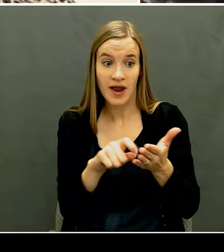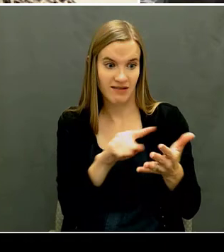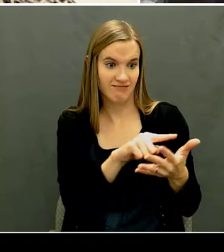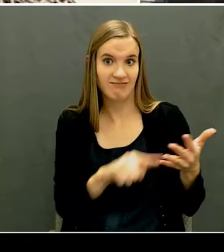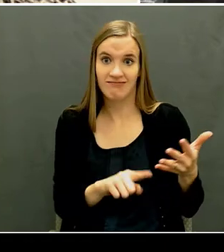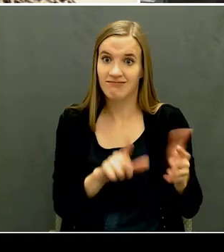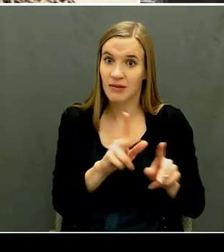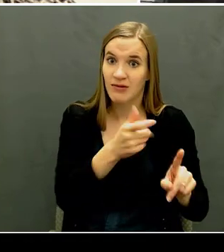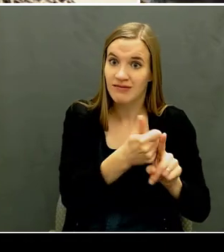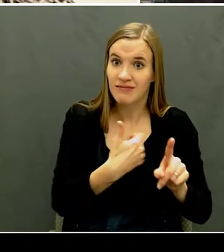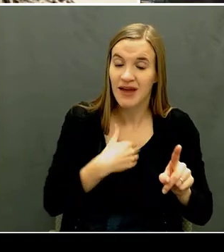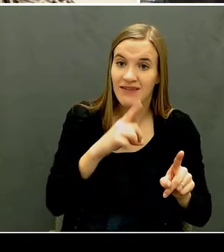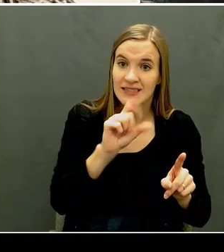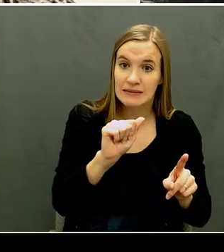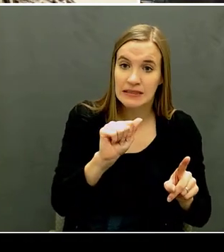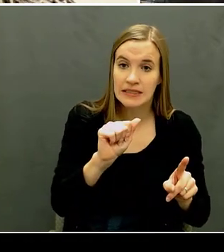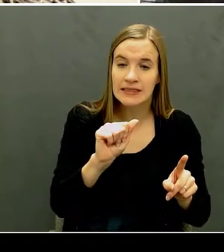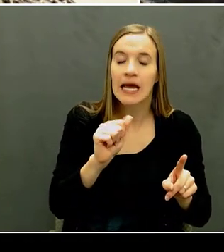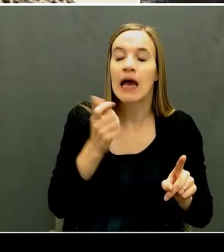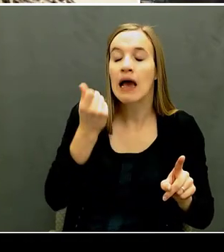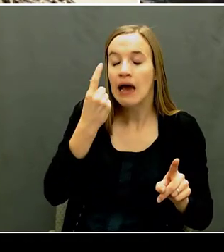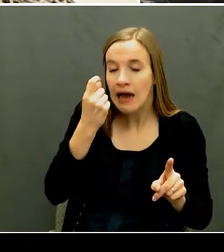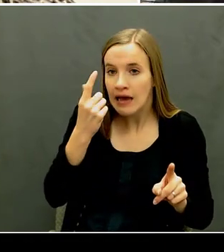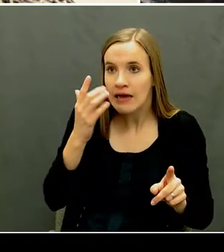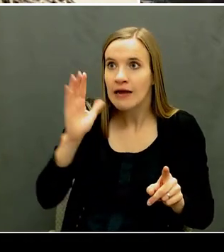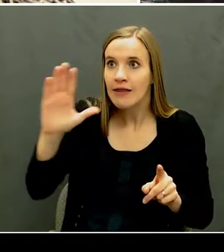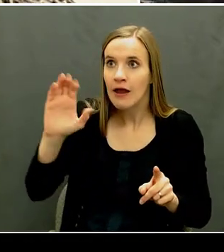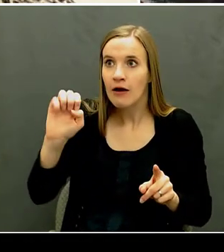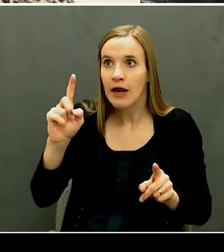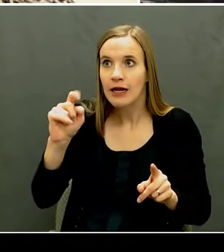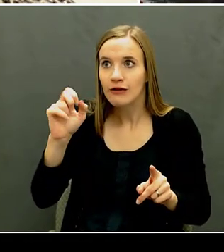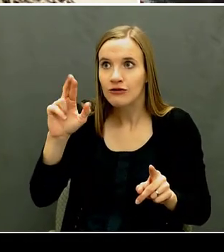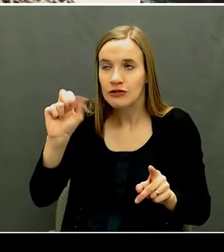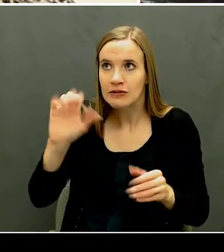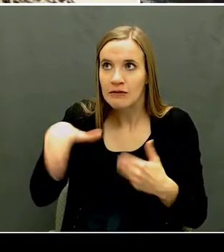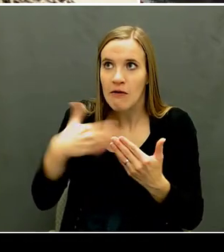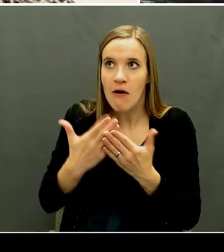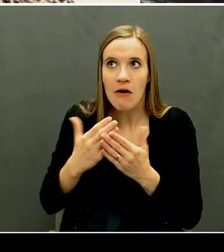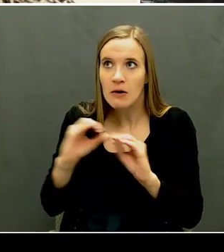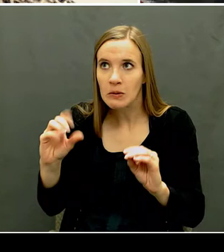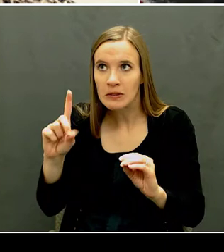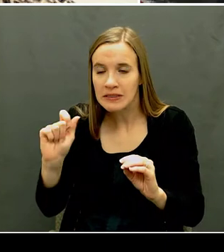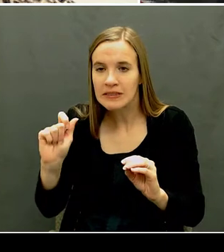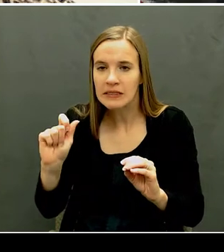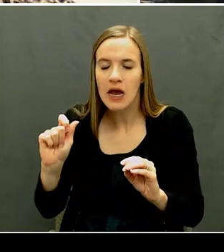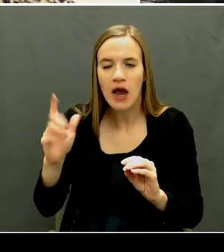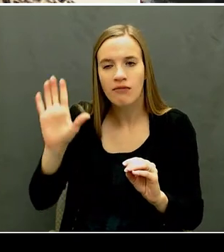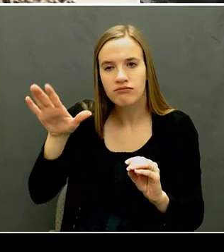editors to, you know, um, but my point is that I think, you know, once again, get through this